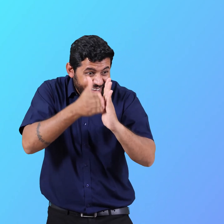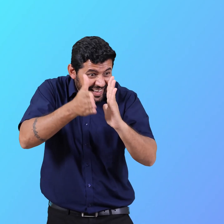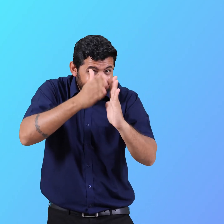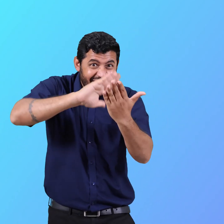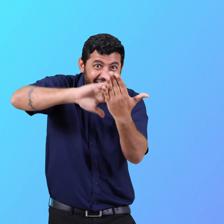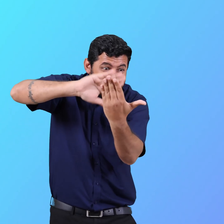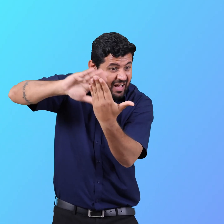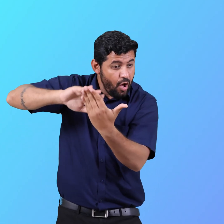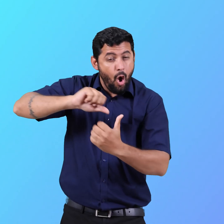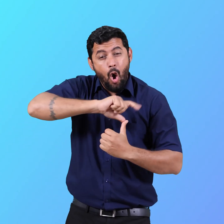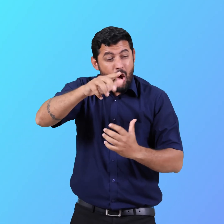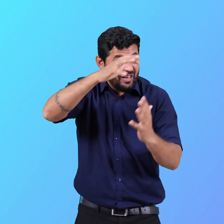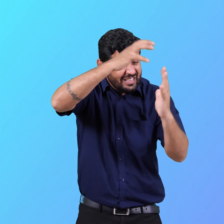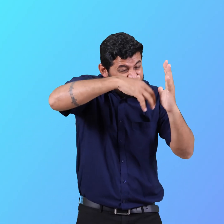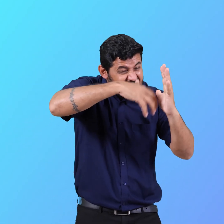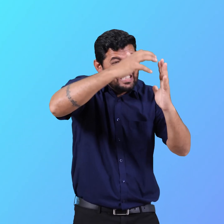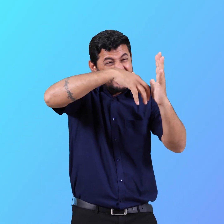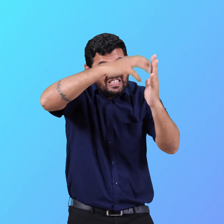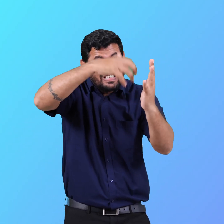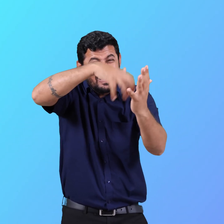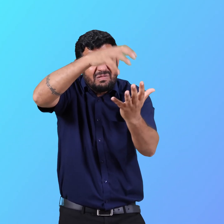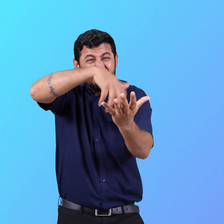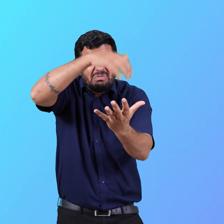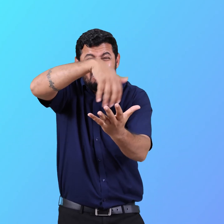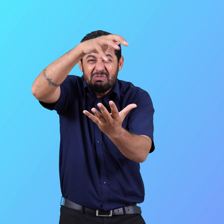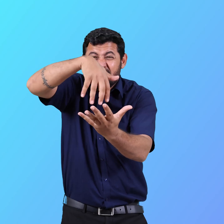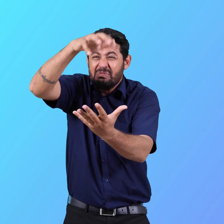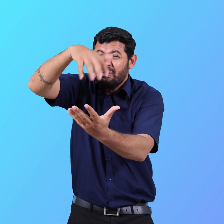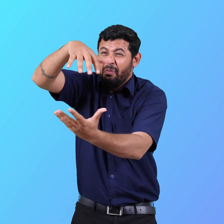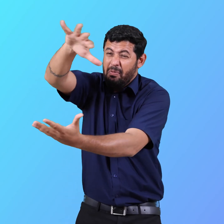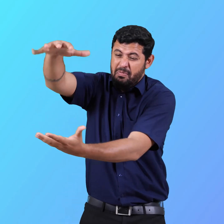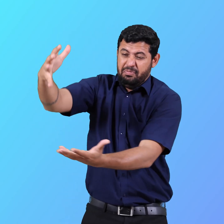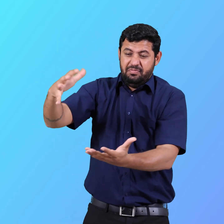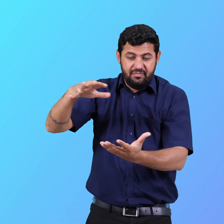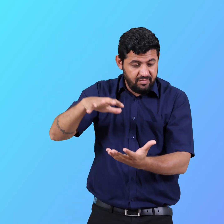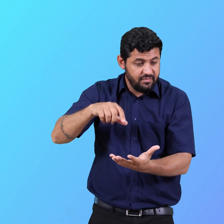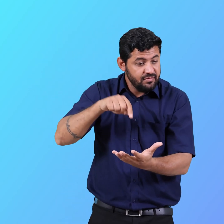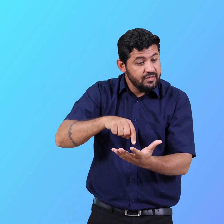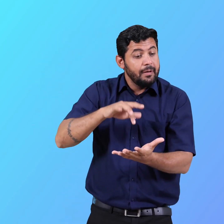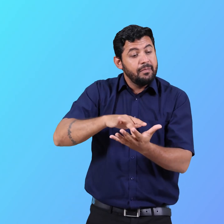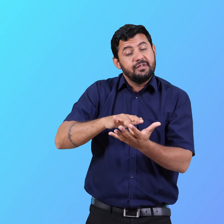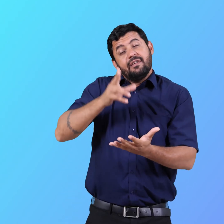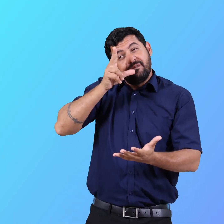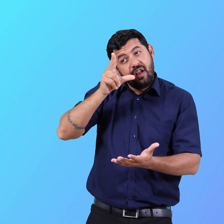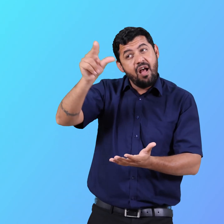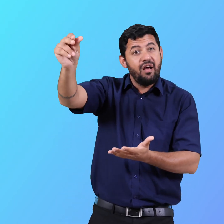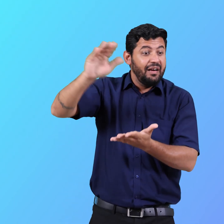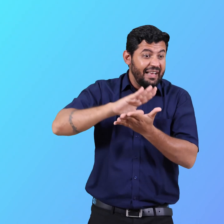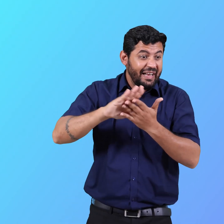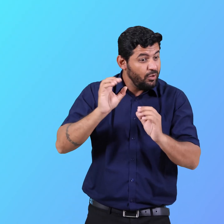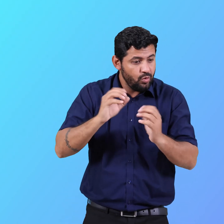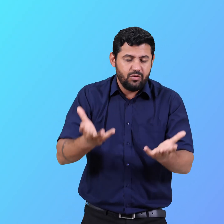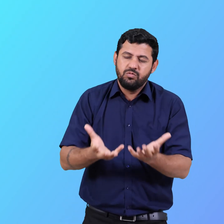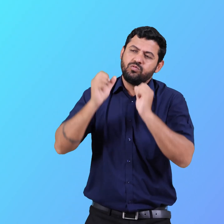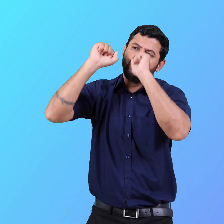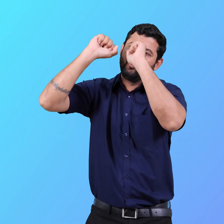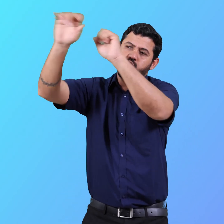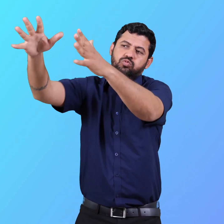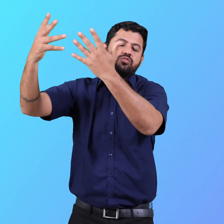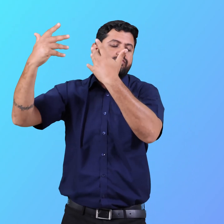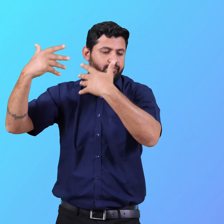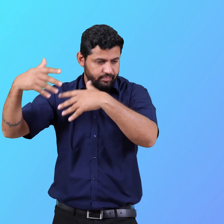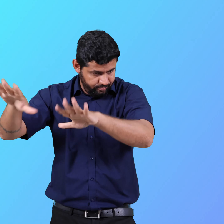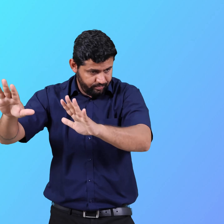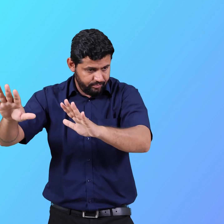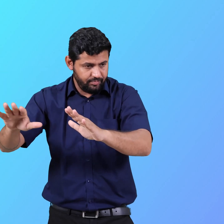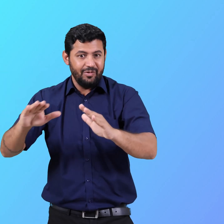Then the priest must have the entire house scraped inside. The people must throw away the plaster that was scraped off the walls. They must put that plaster at a special unclean place outside the city.